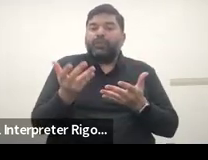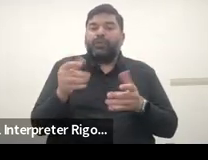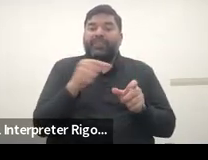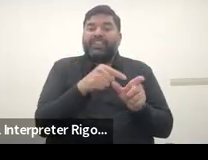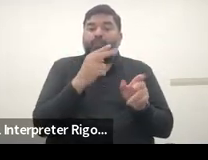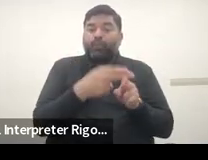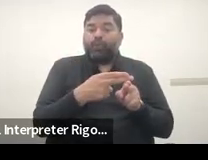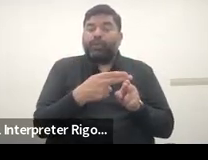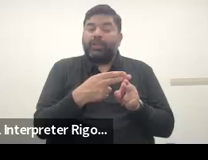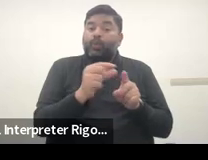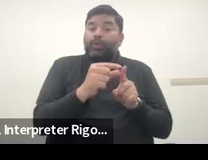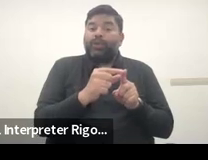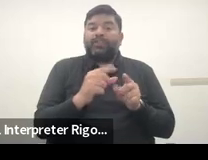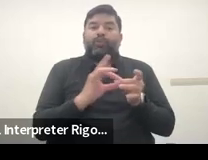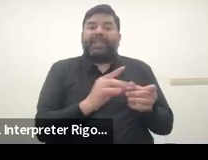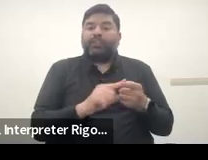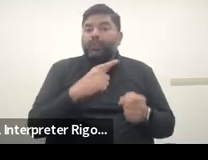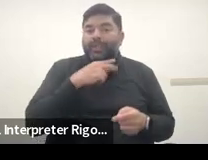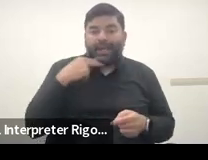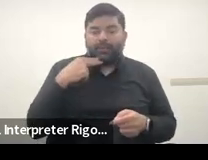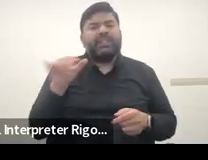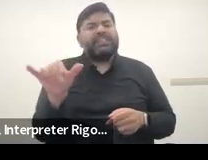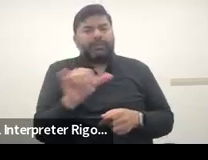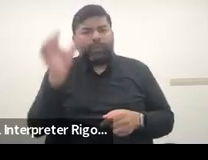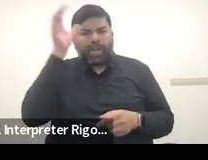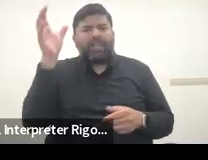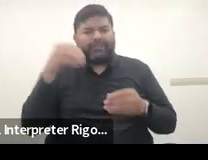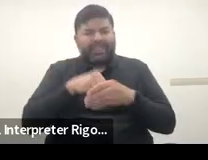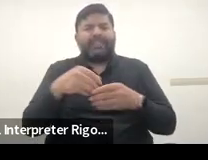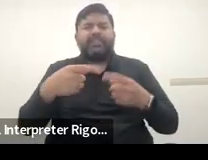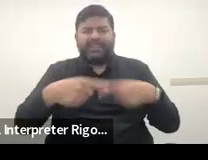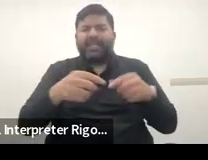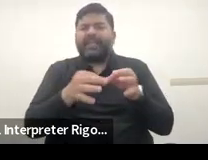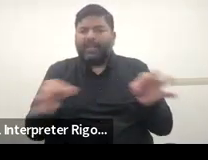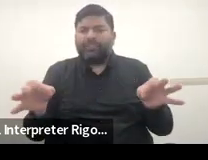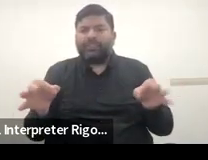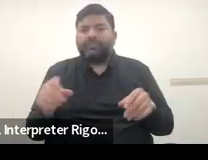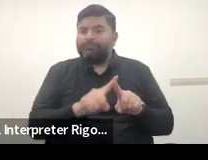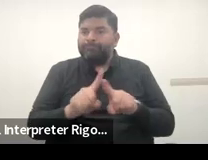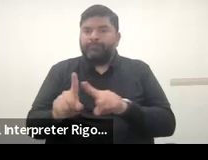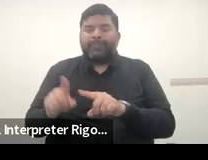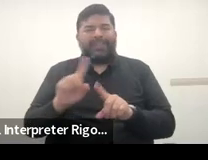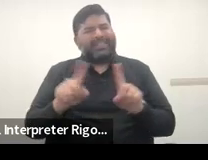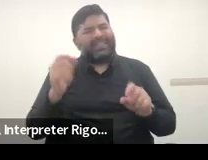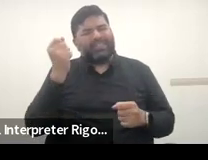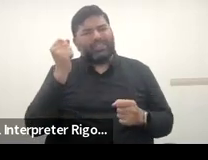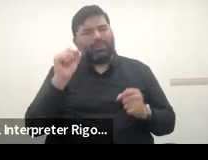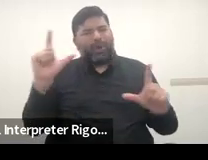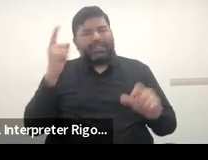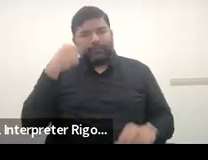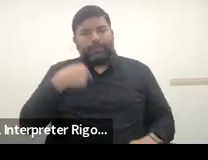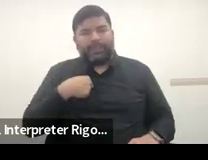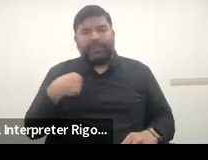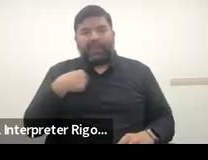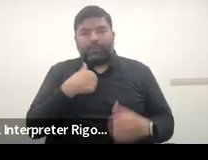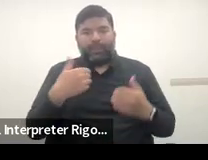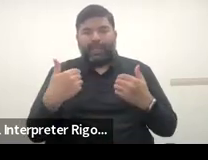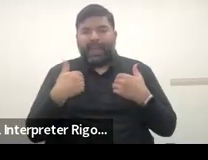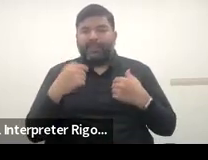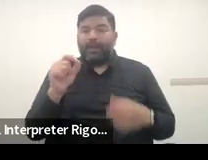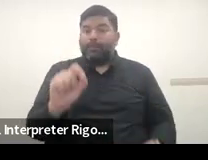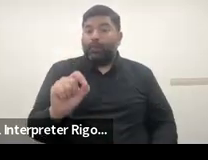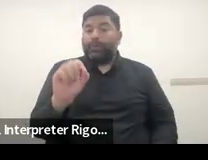in non-signed languages, but somewhat surprising to me that we get about 0.09 F1 for